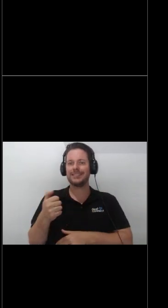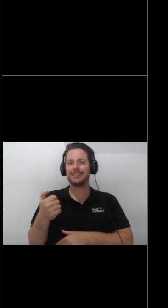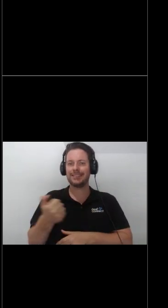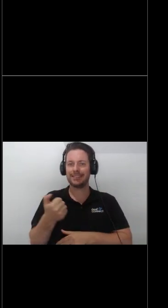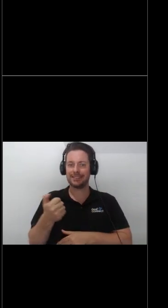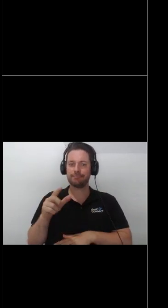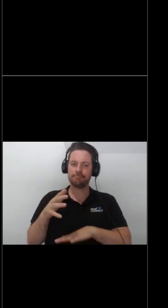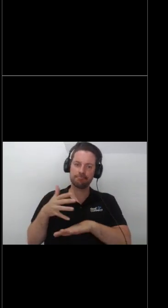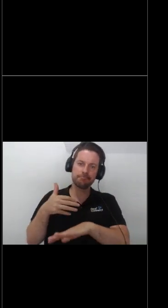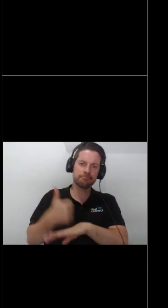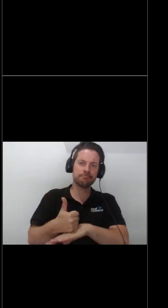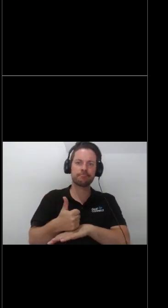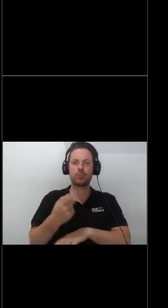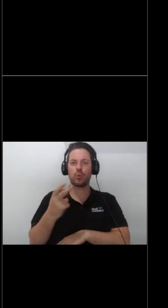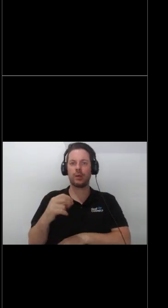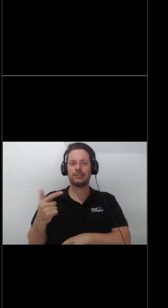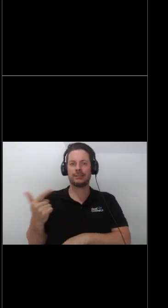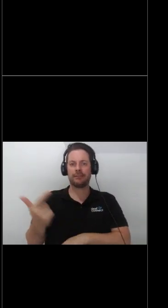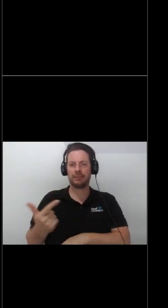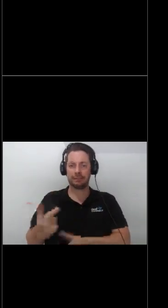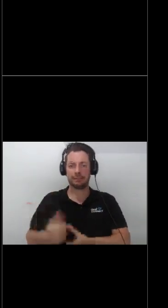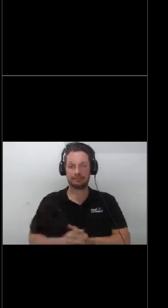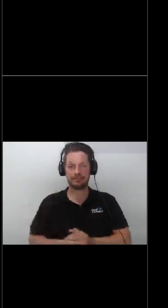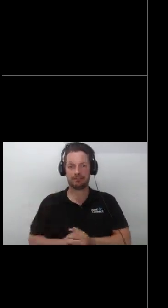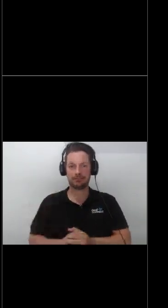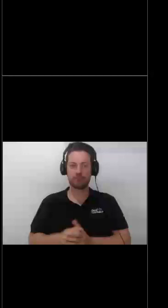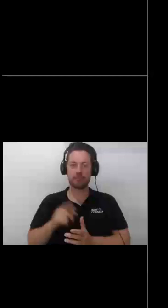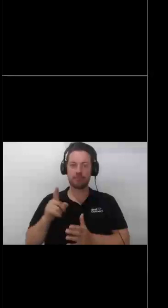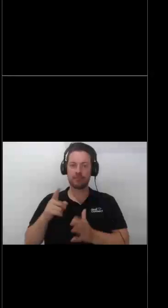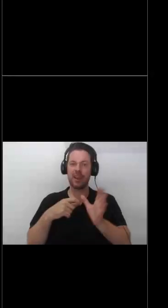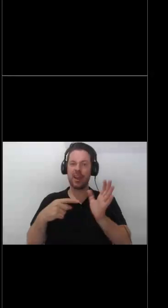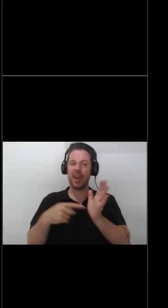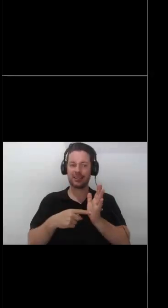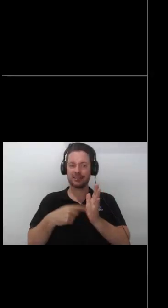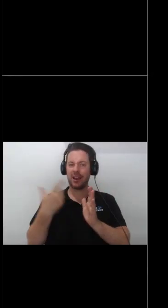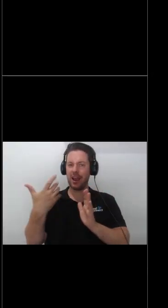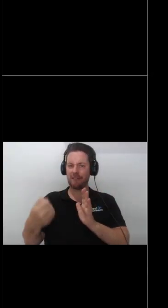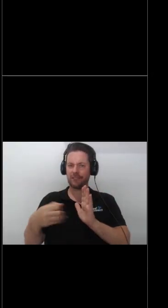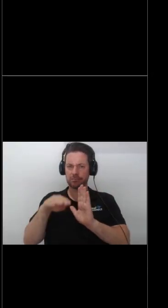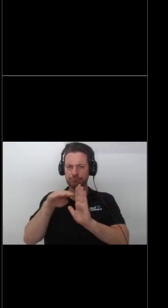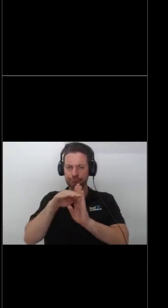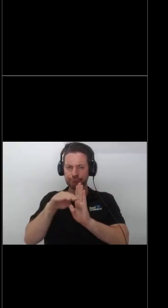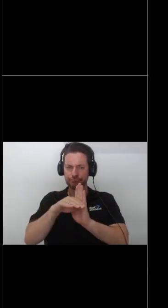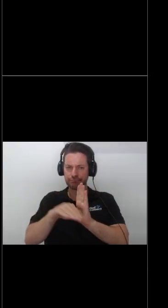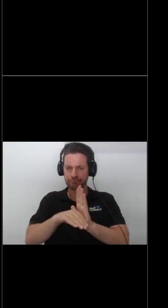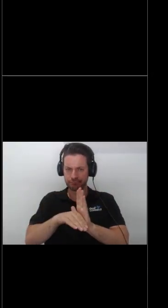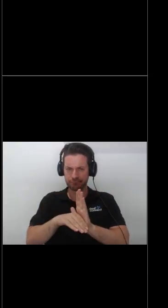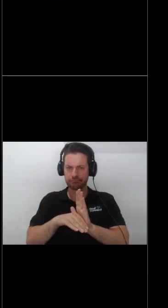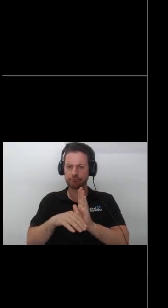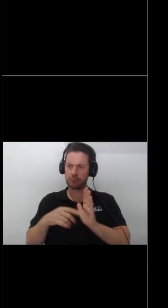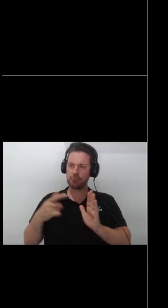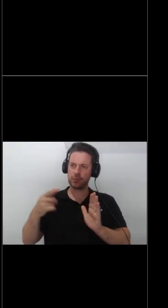And the ACT hopefully sets out some objects. And I suppose they're so